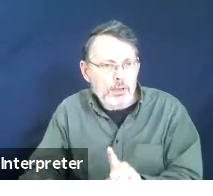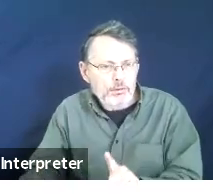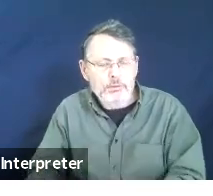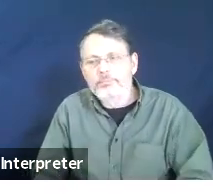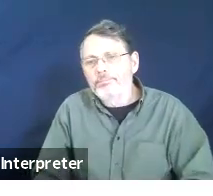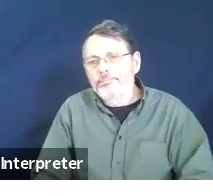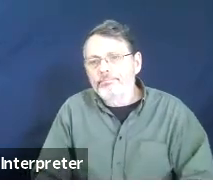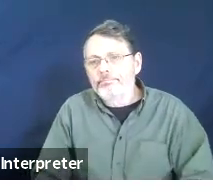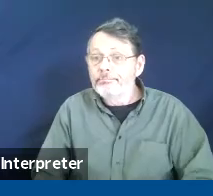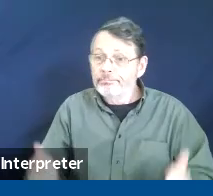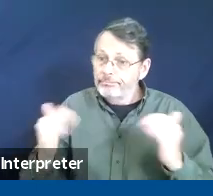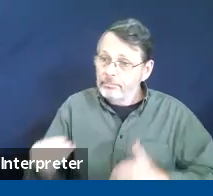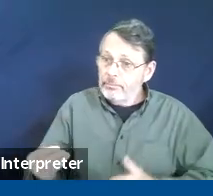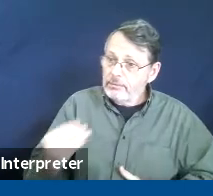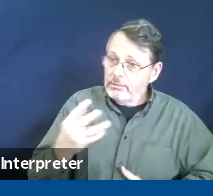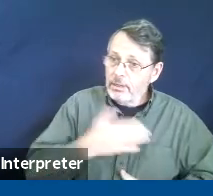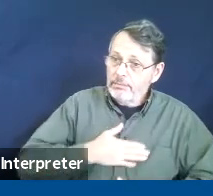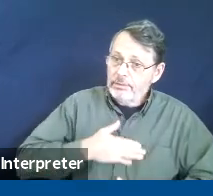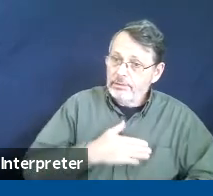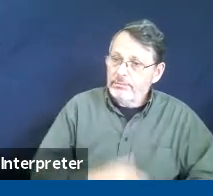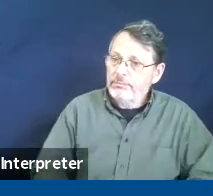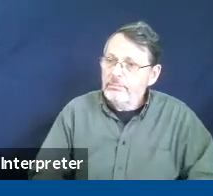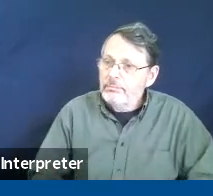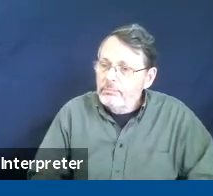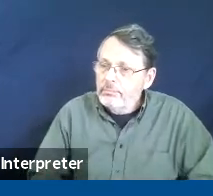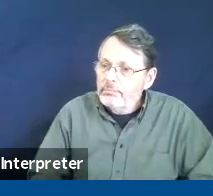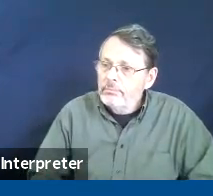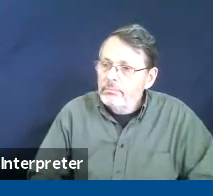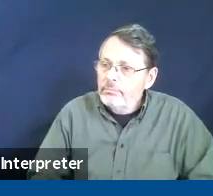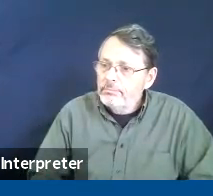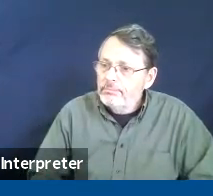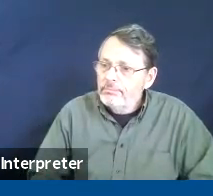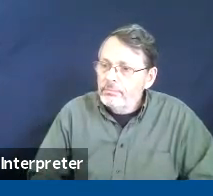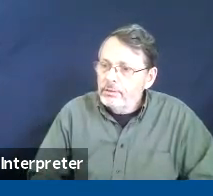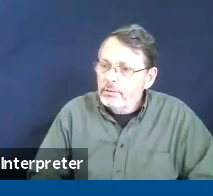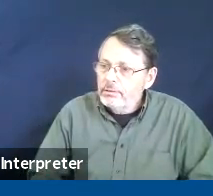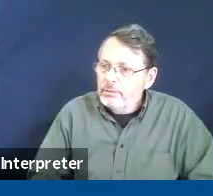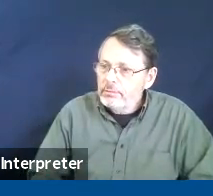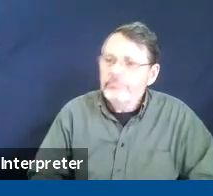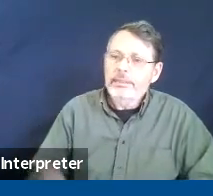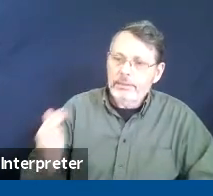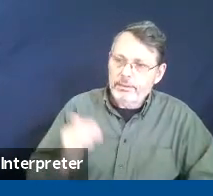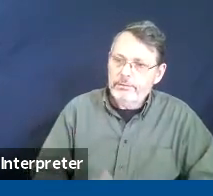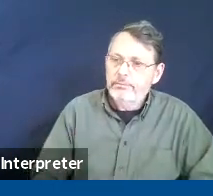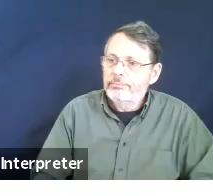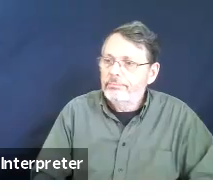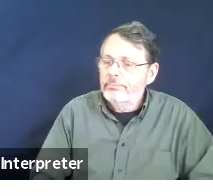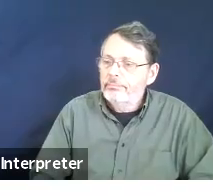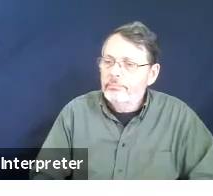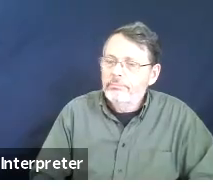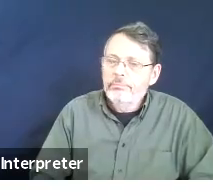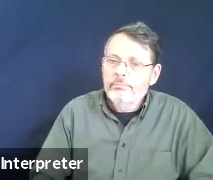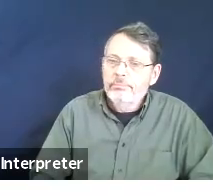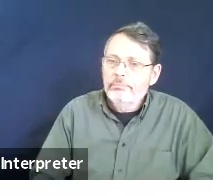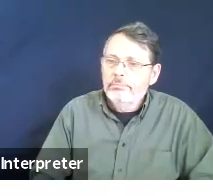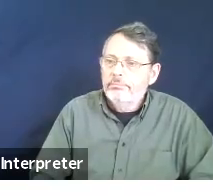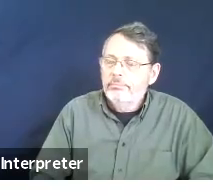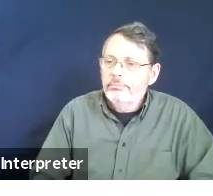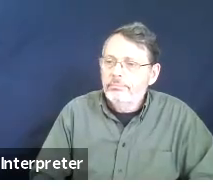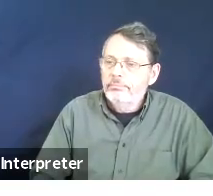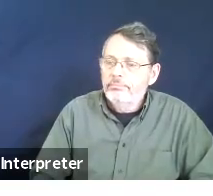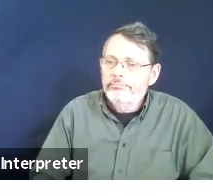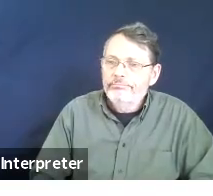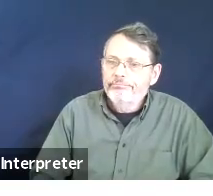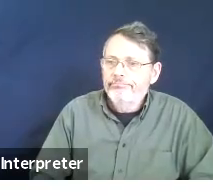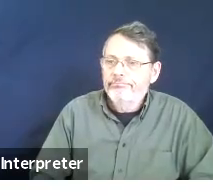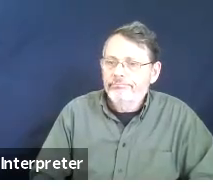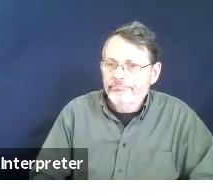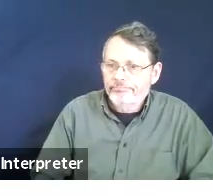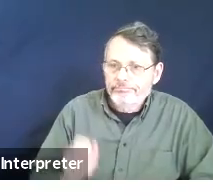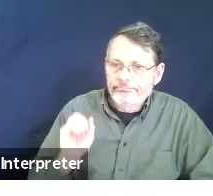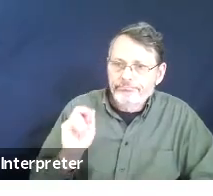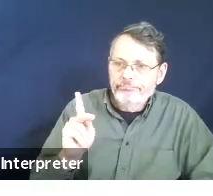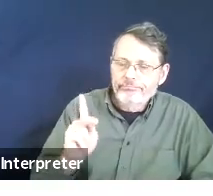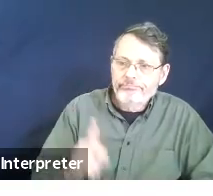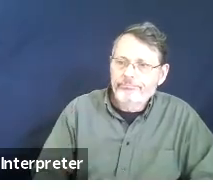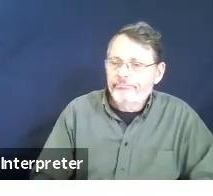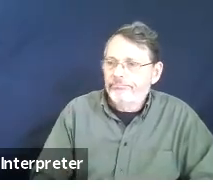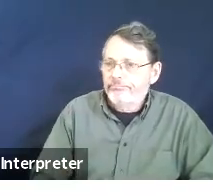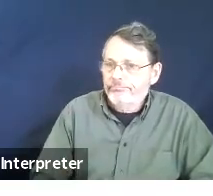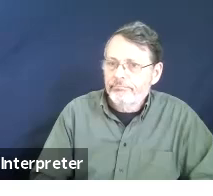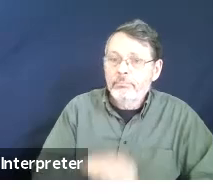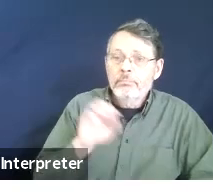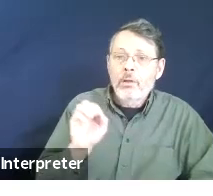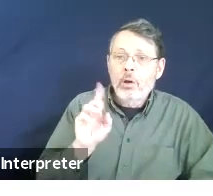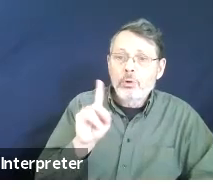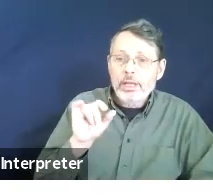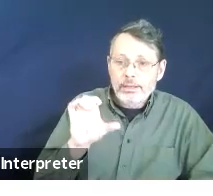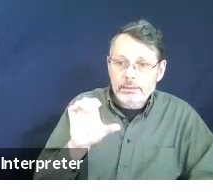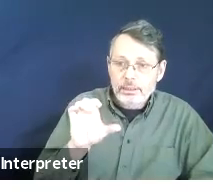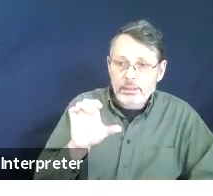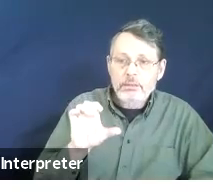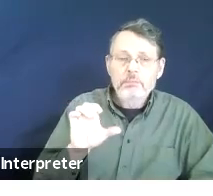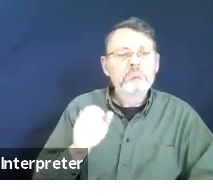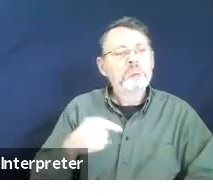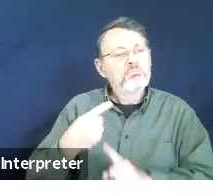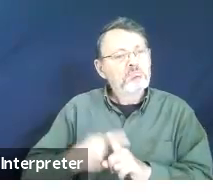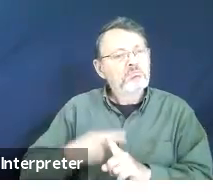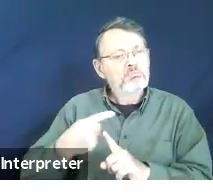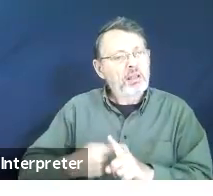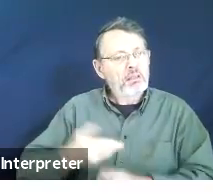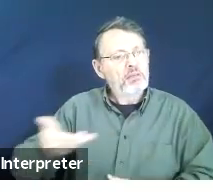Next slide, please. And the next slide. Okay, so ODIC hosts a monthly stakeholder engagement